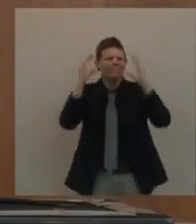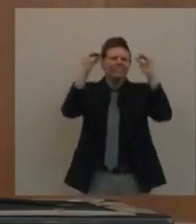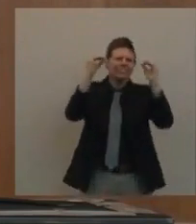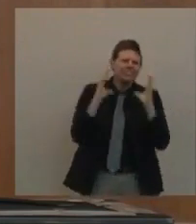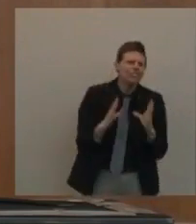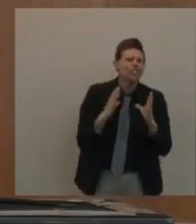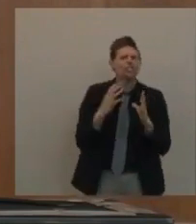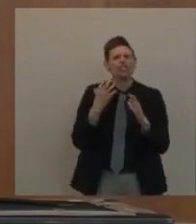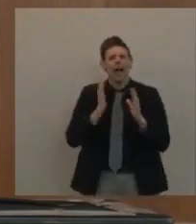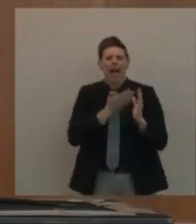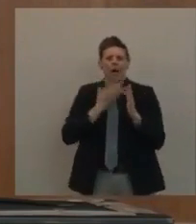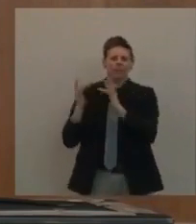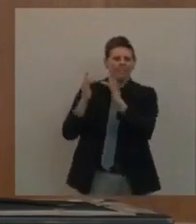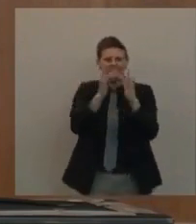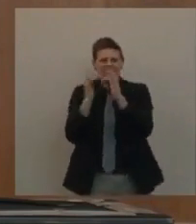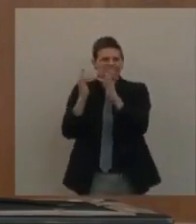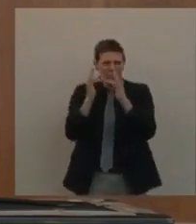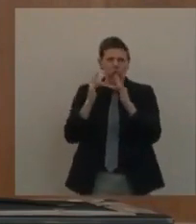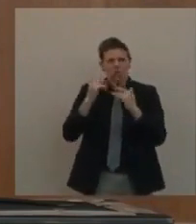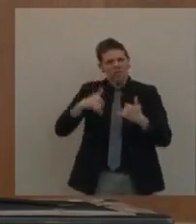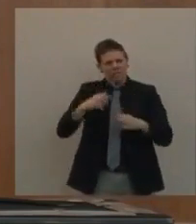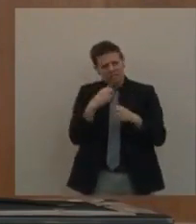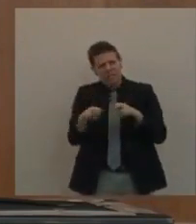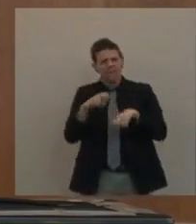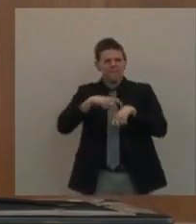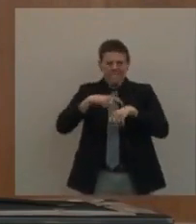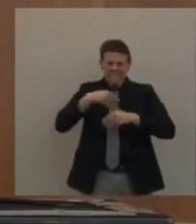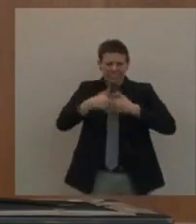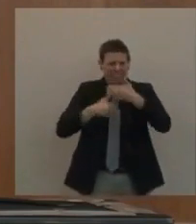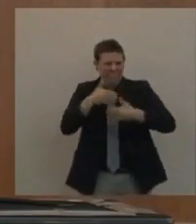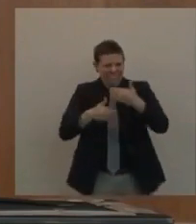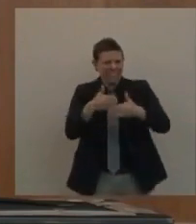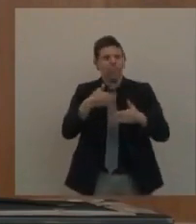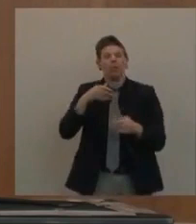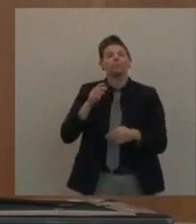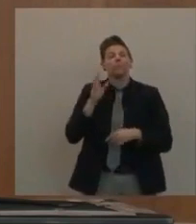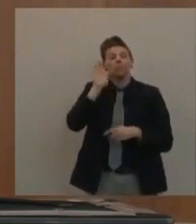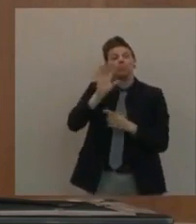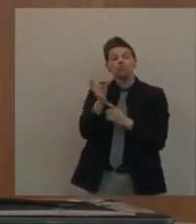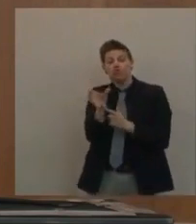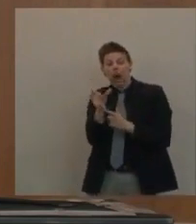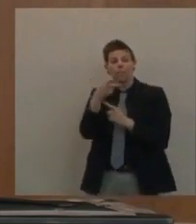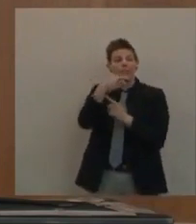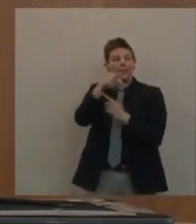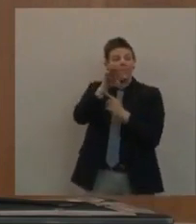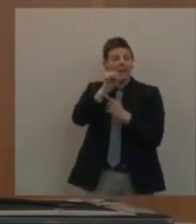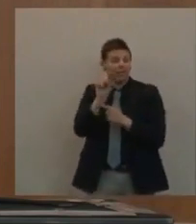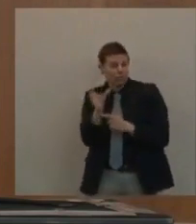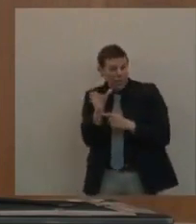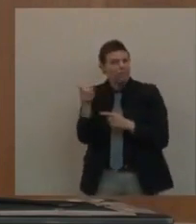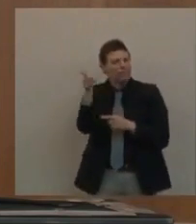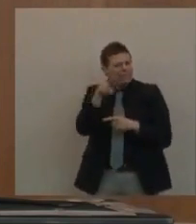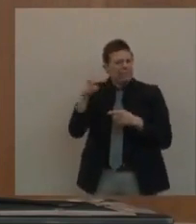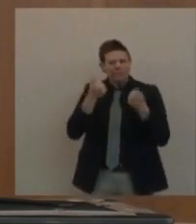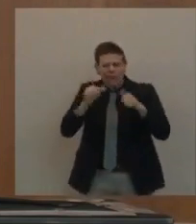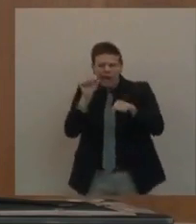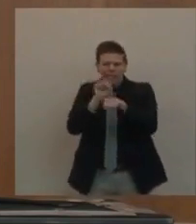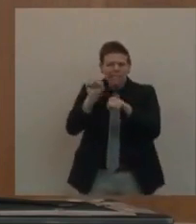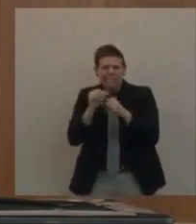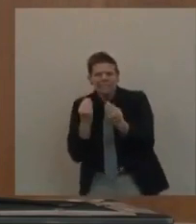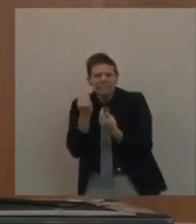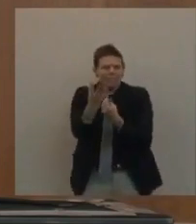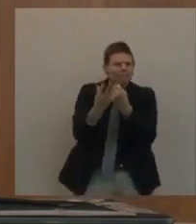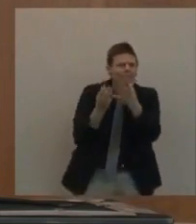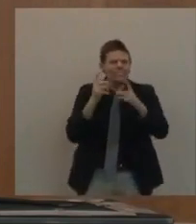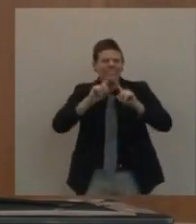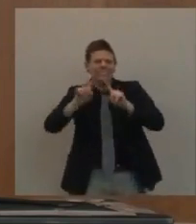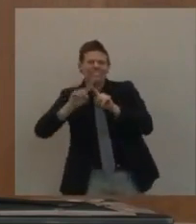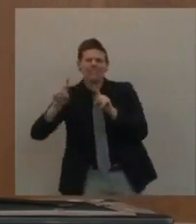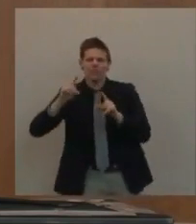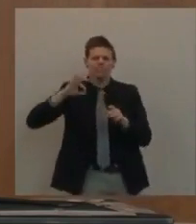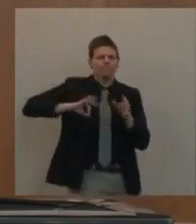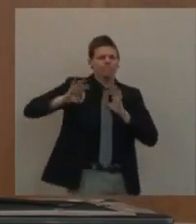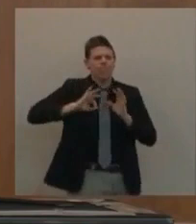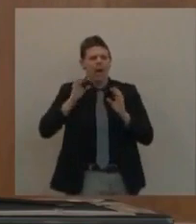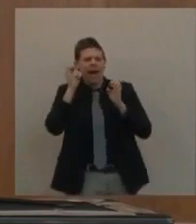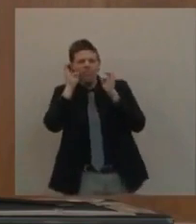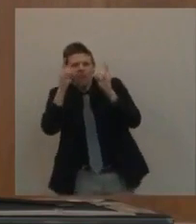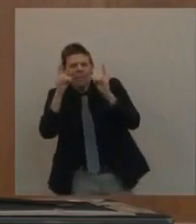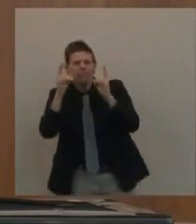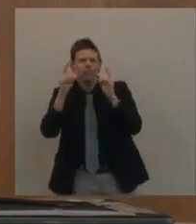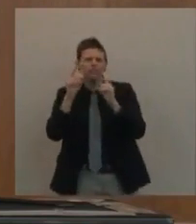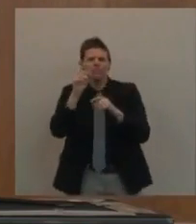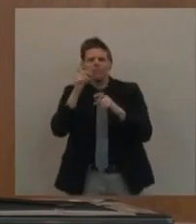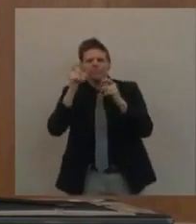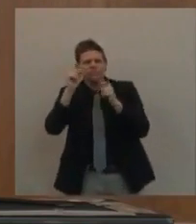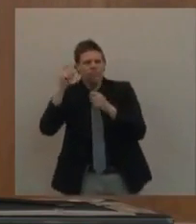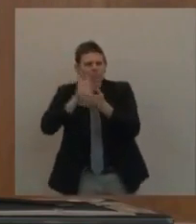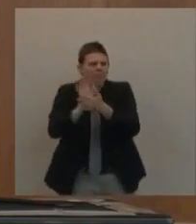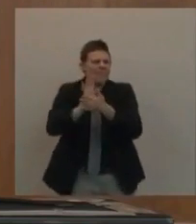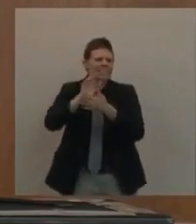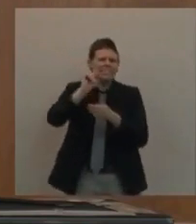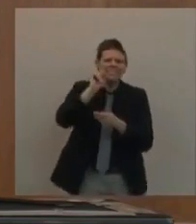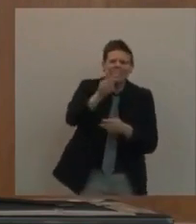AGAIN, I WANT TO THANK ALL THE EDUCATORS THAT IN SPITE OUR INTERNET DIVIDE AND BROADBAND DIVIDE IN TH STATE, I WANT TO THANK PBS, EVERYONE WHO IS REALLY TRYING TO PROVIDE A